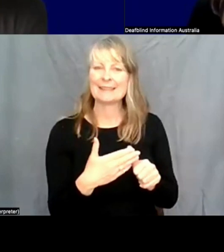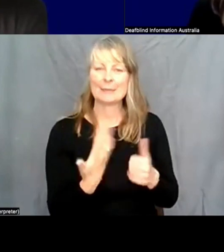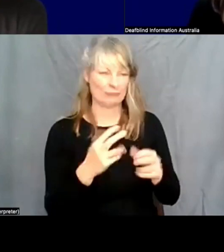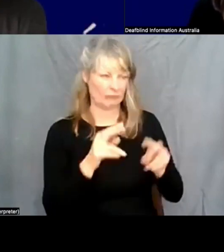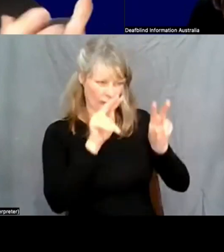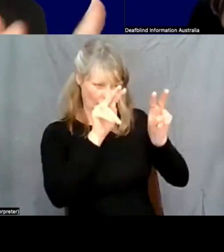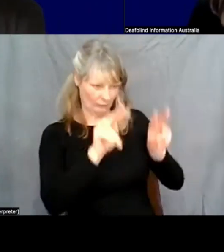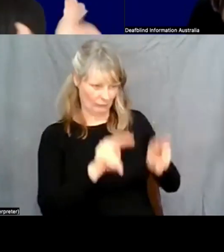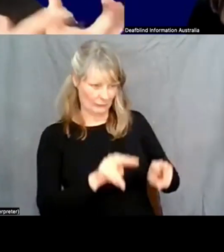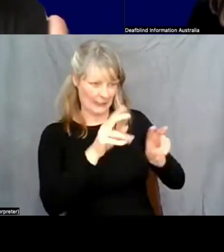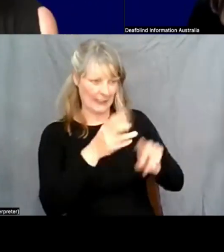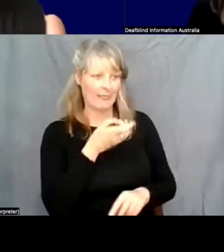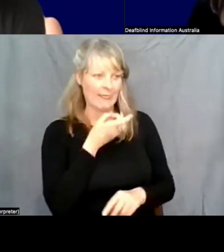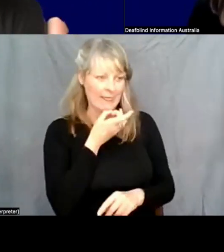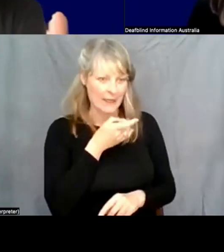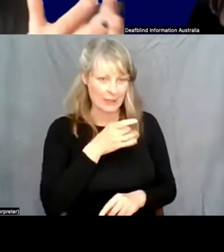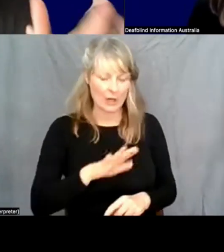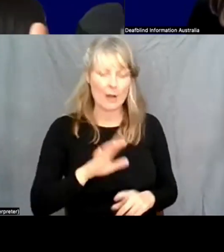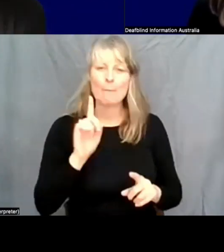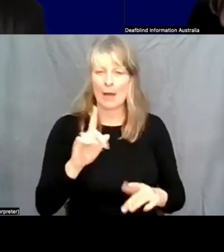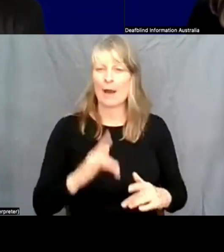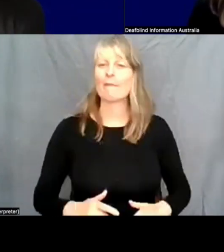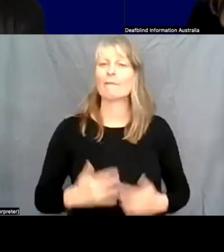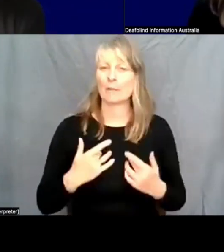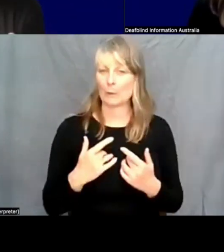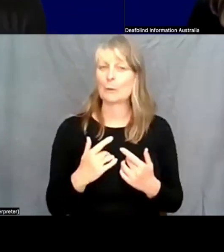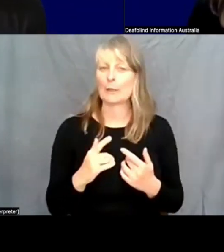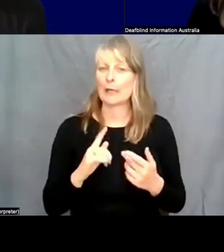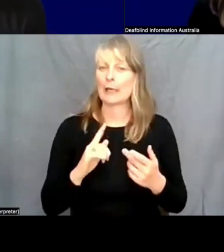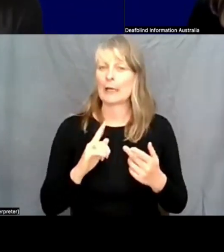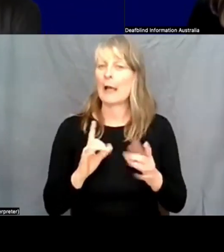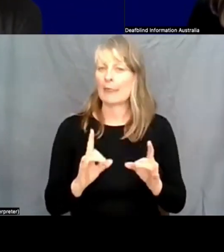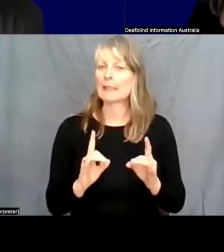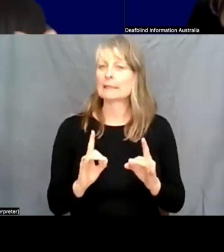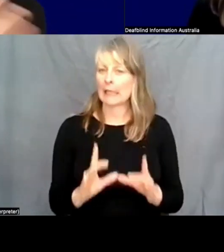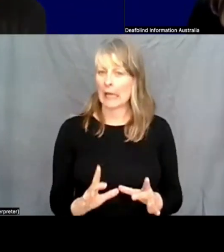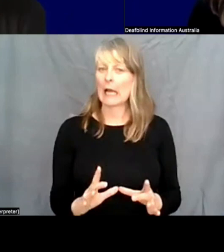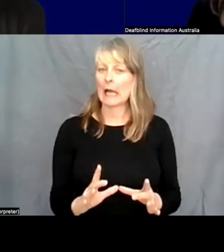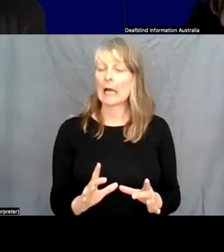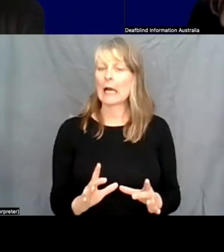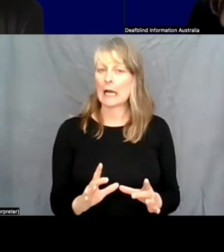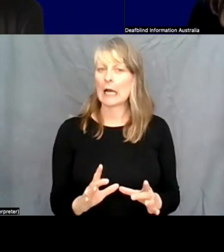but I think if you are starting it, maybe trying to sort of, because you are trying to get someone to